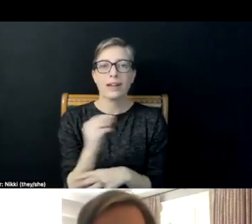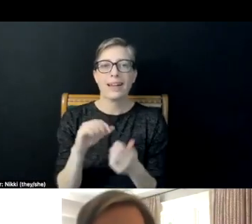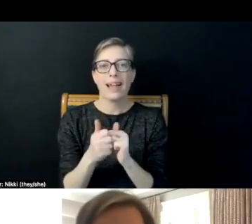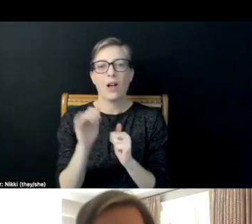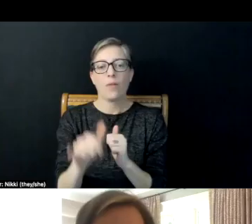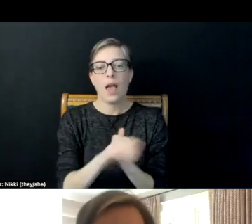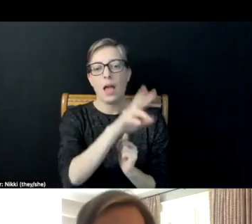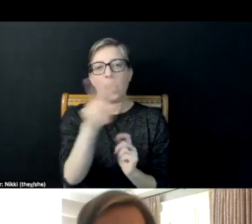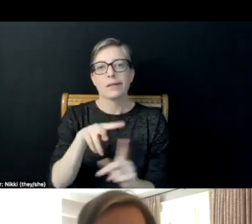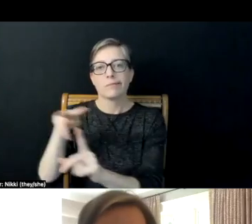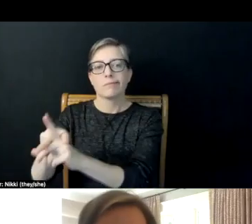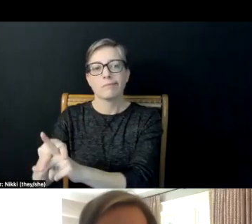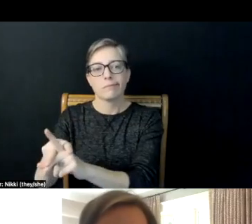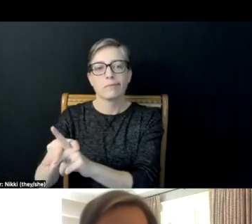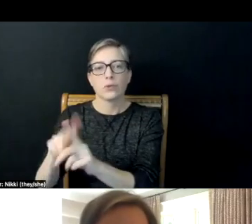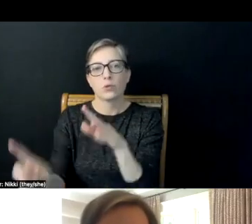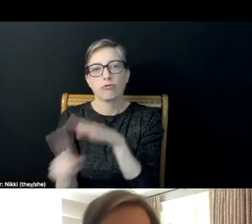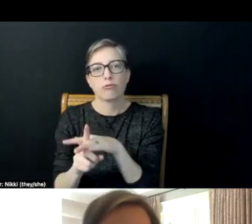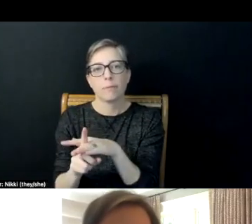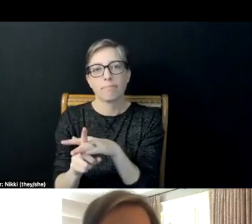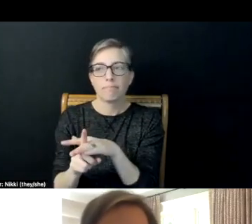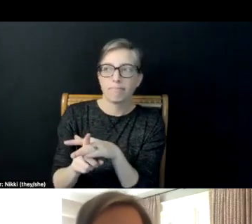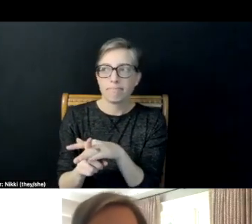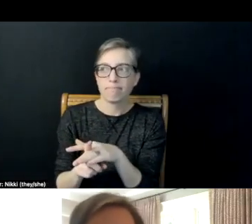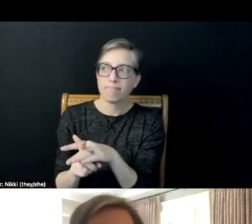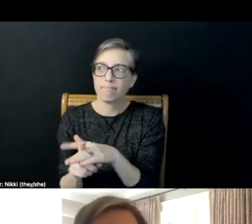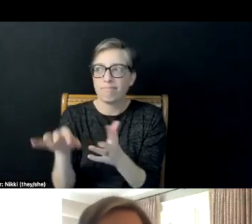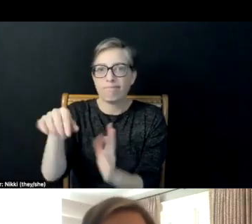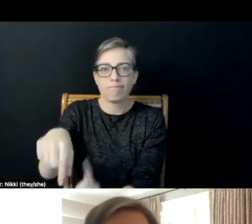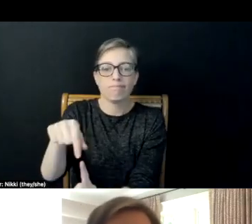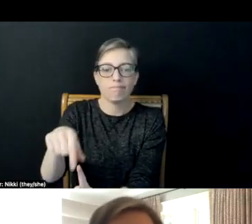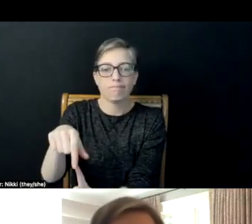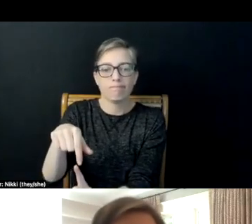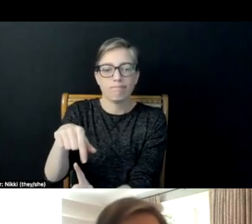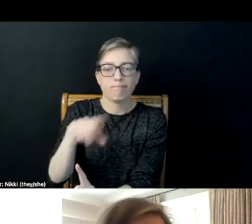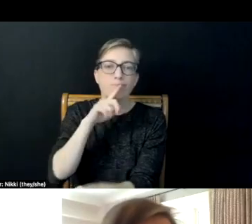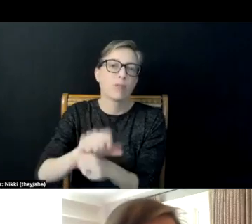Next slide. This is a recent paper that came out during